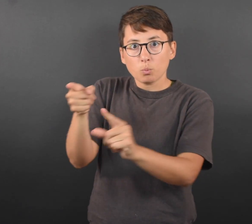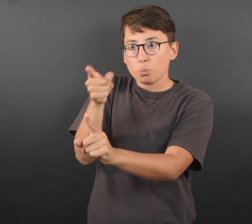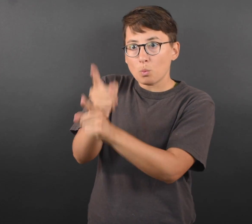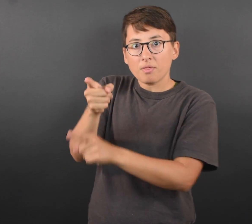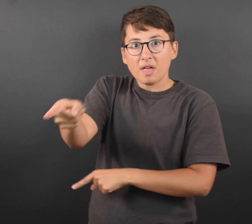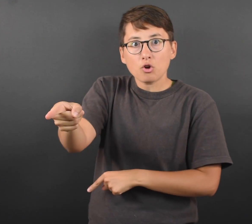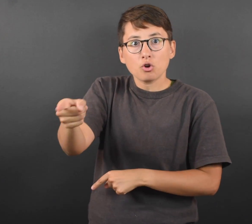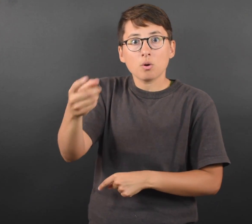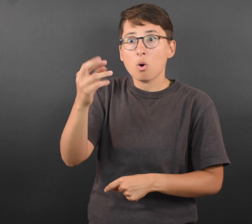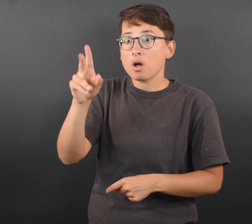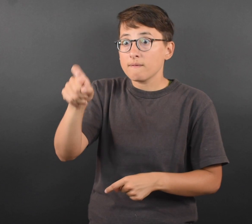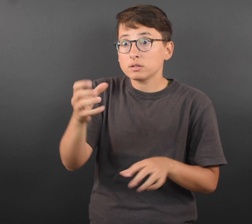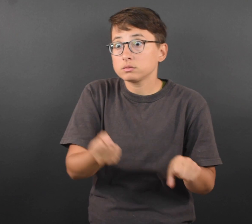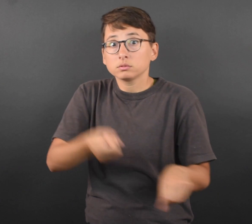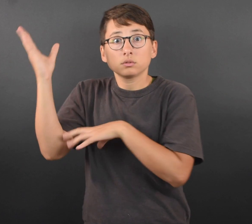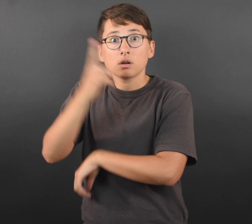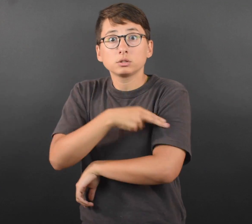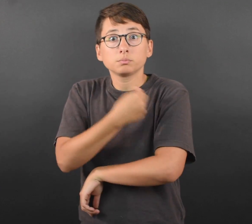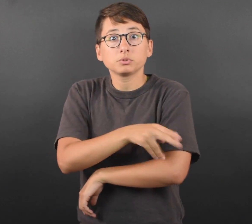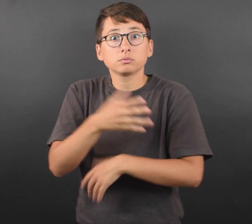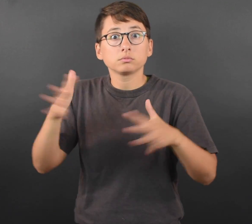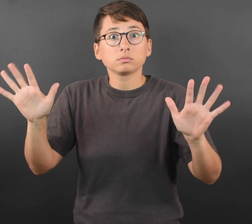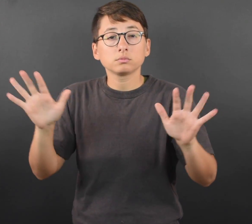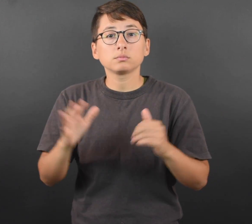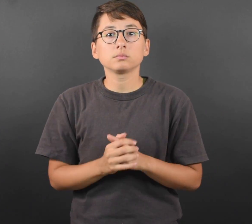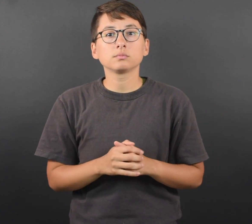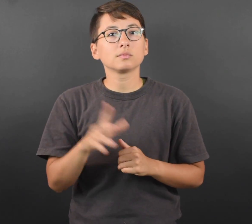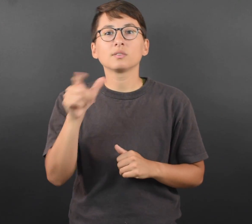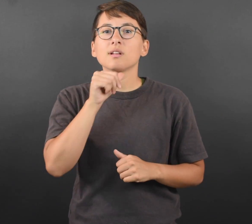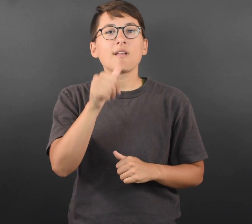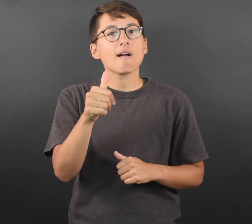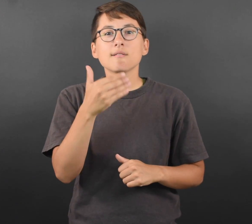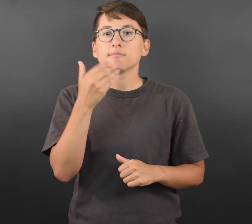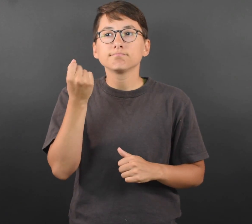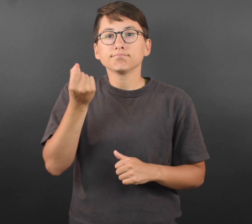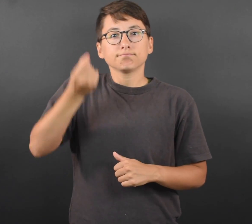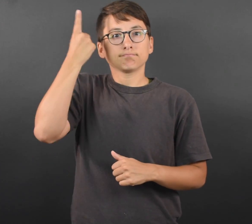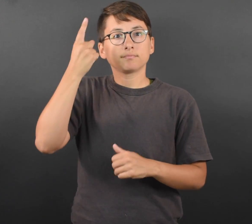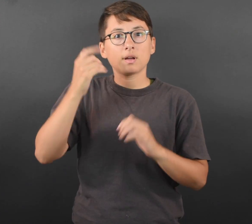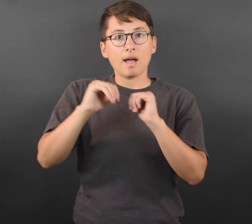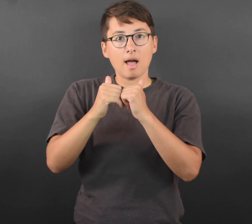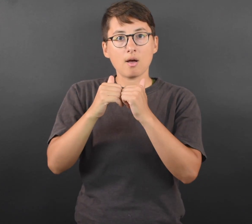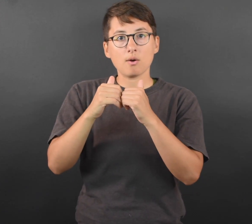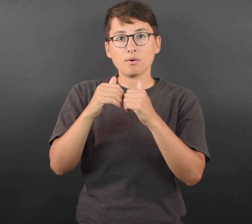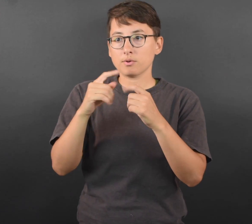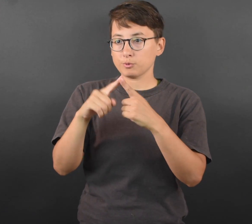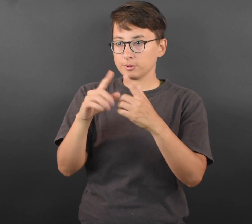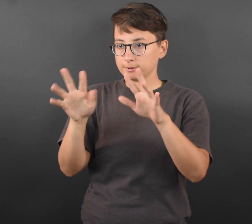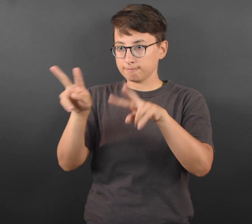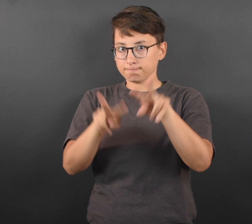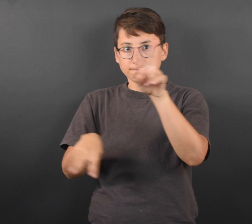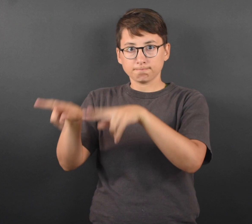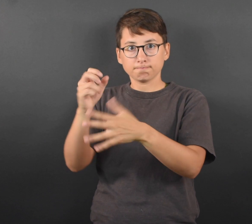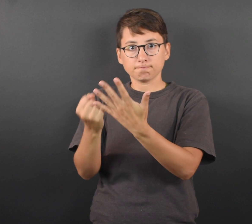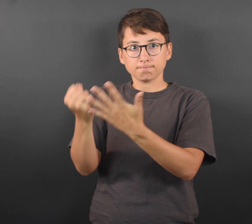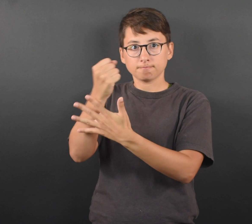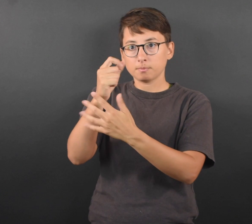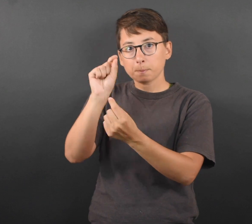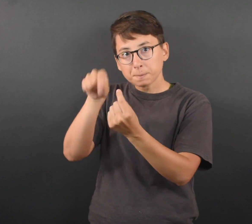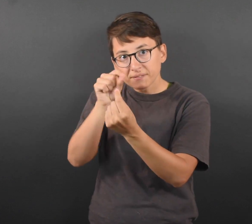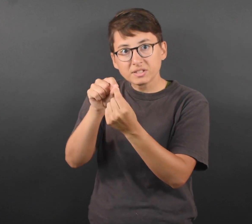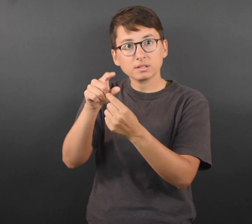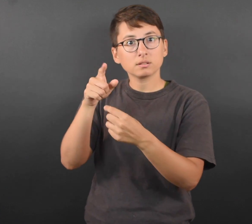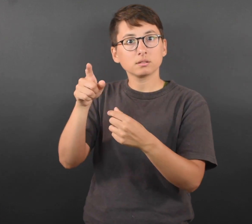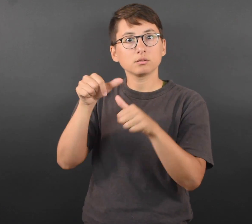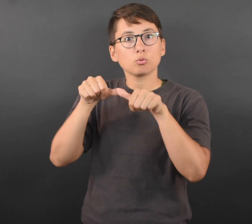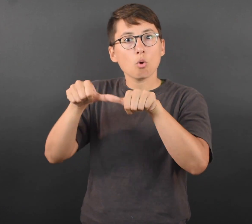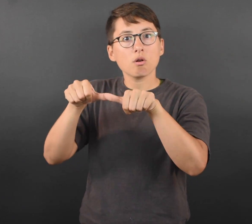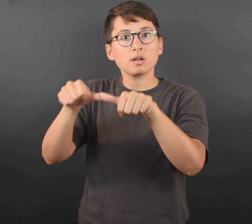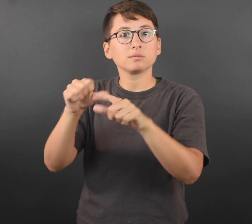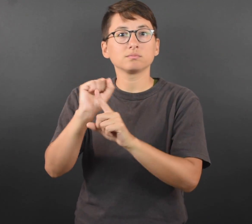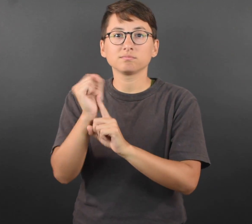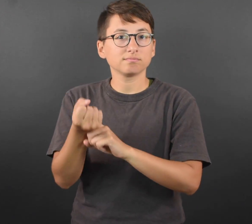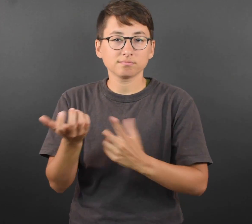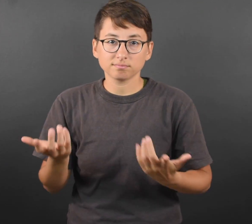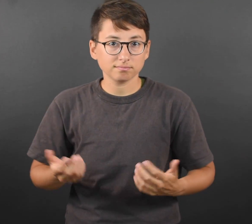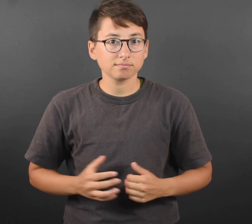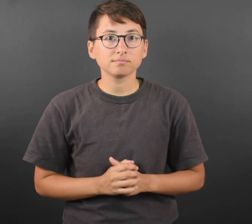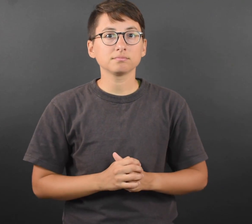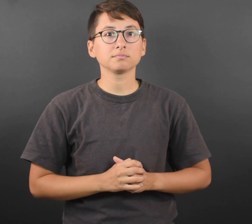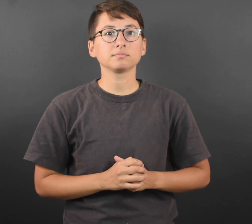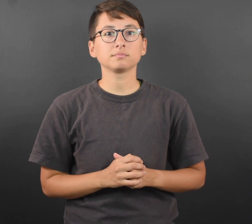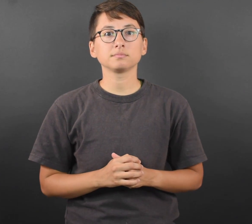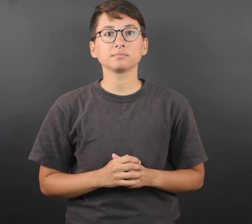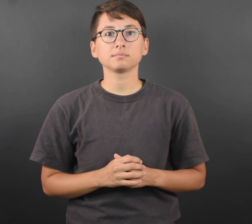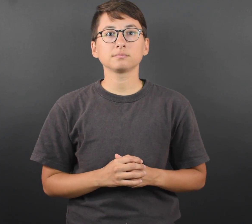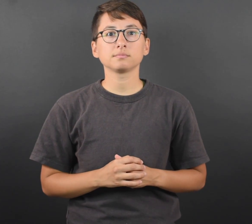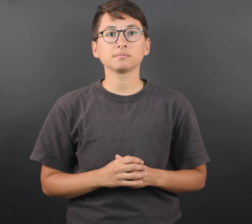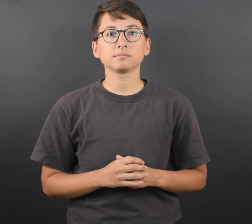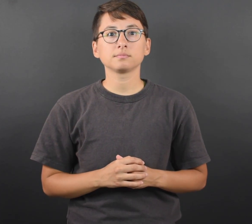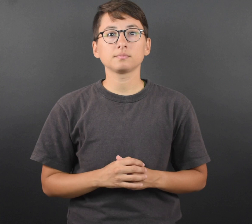hospitalization, Akselrod explained, but may not be as well versed in certain chronic conditions.